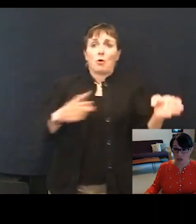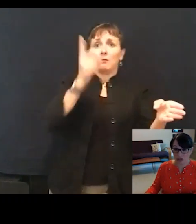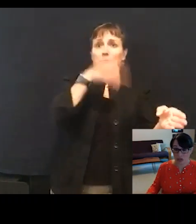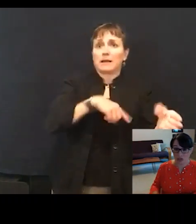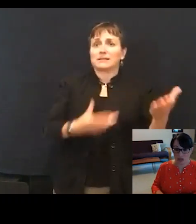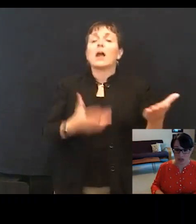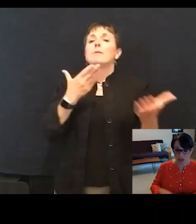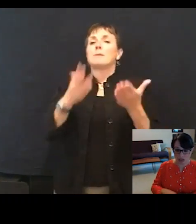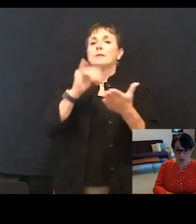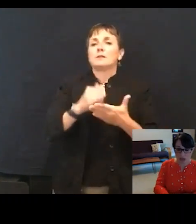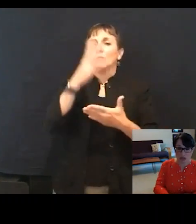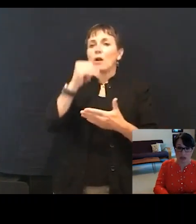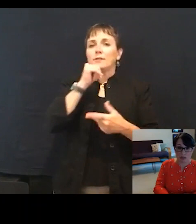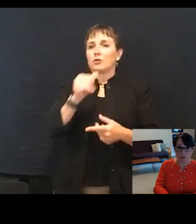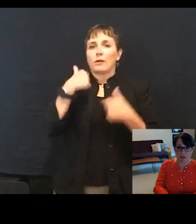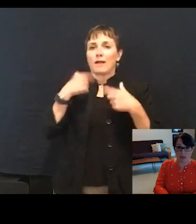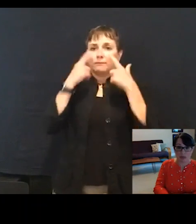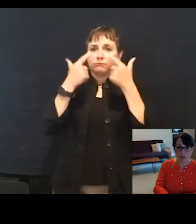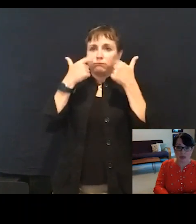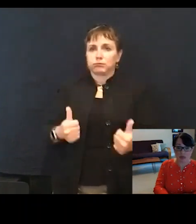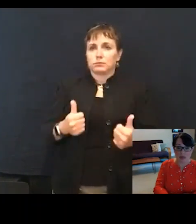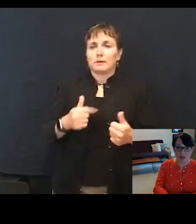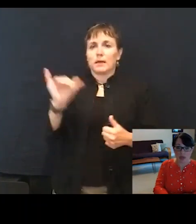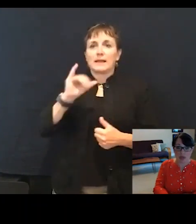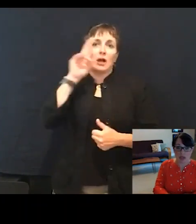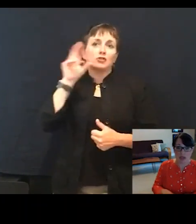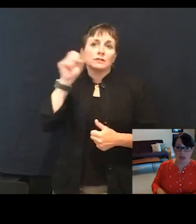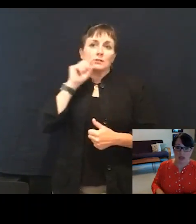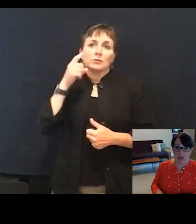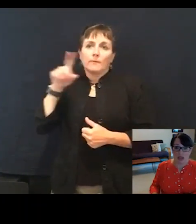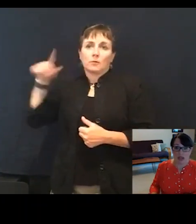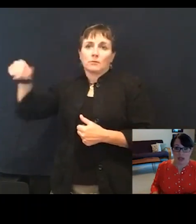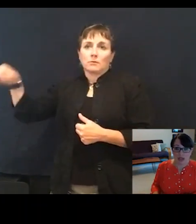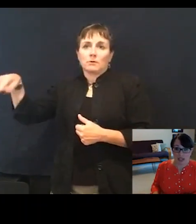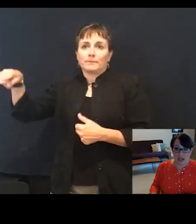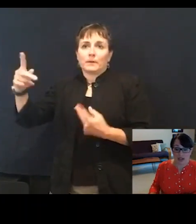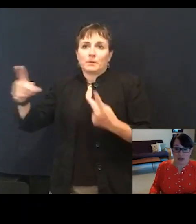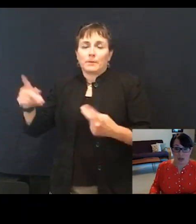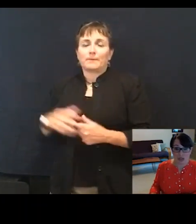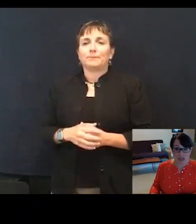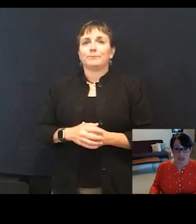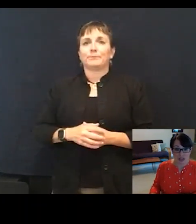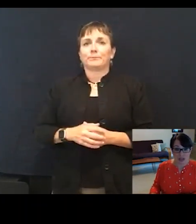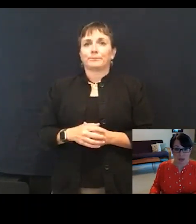like we see in the patients. And this slide unfortunately has come up